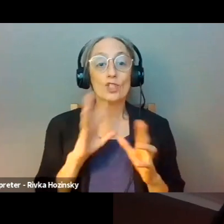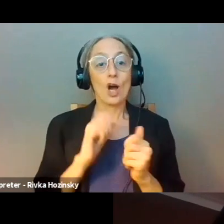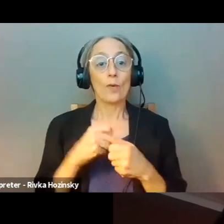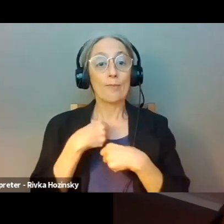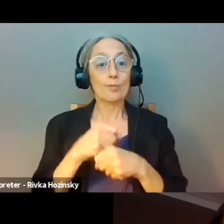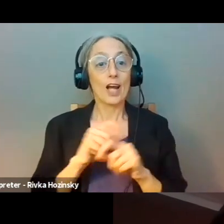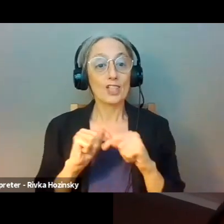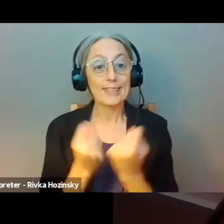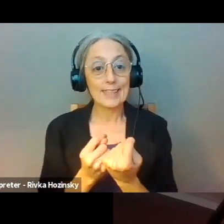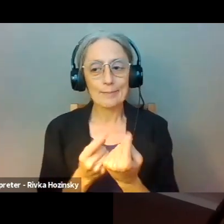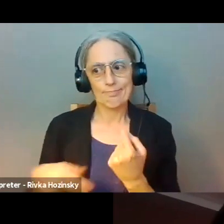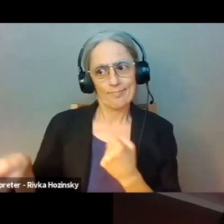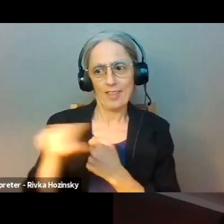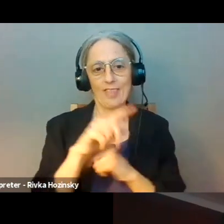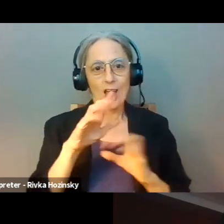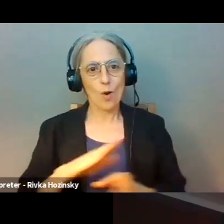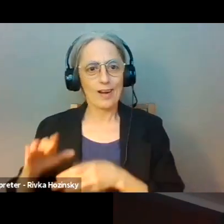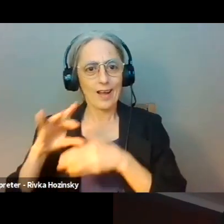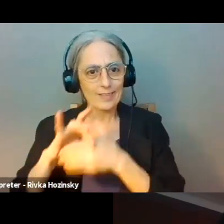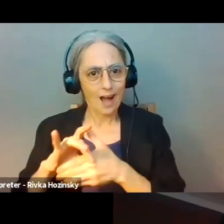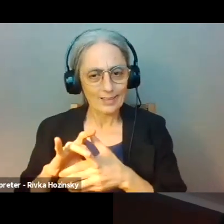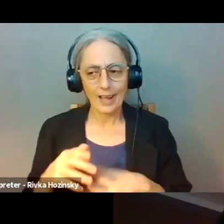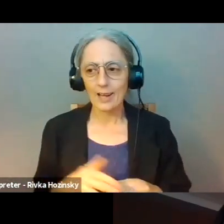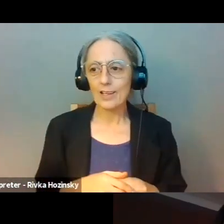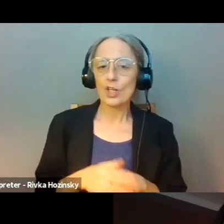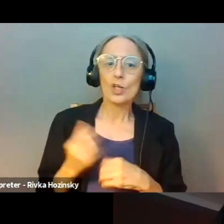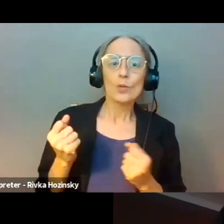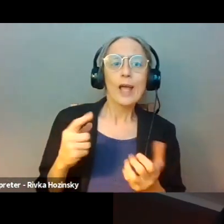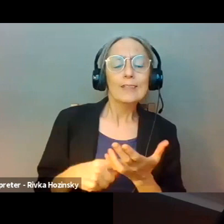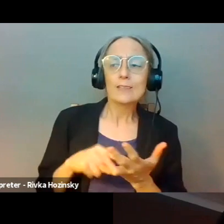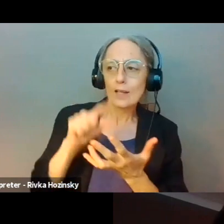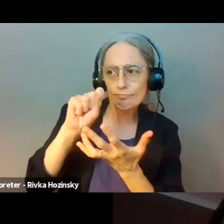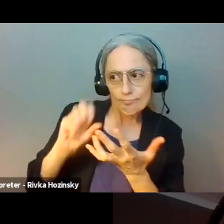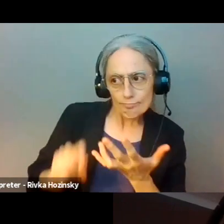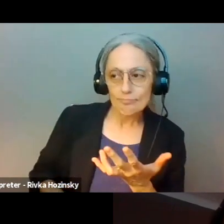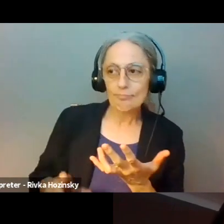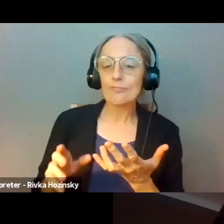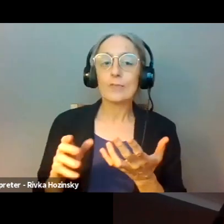What are the areas that you have some sort of control or inroads in